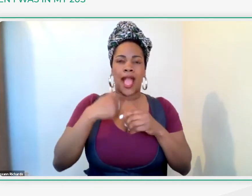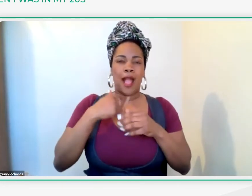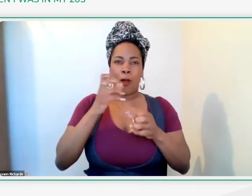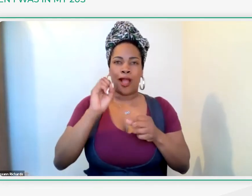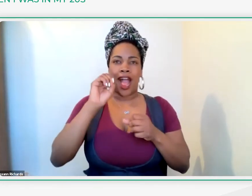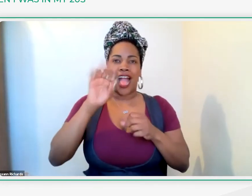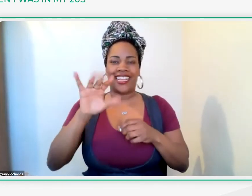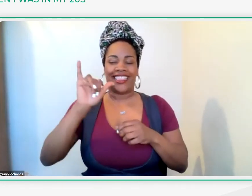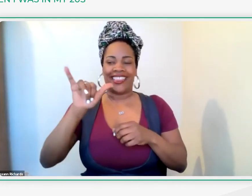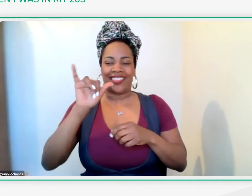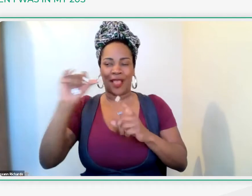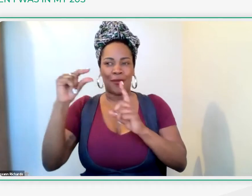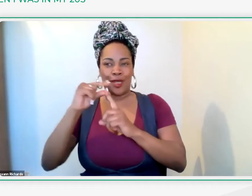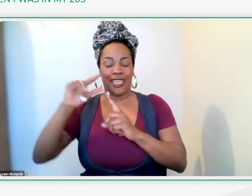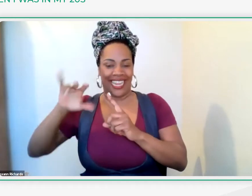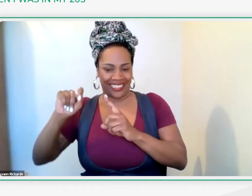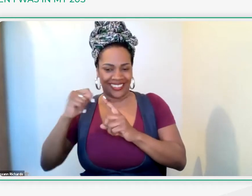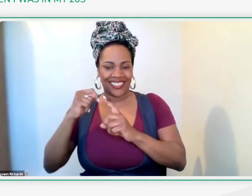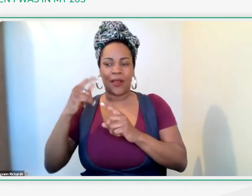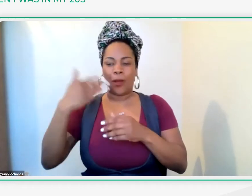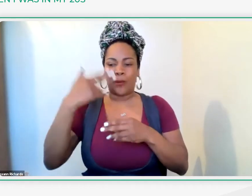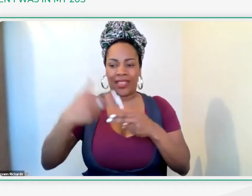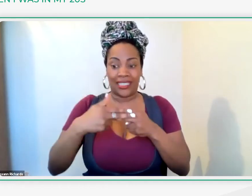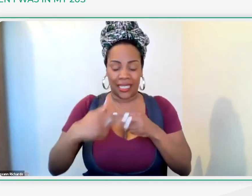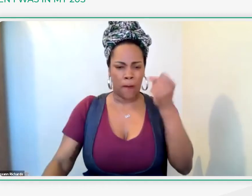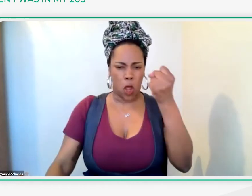Because the percent . . . how do I say this?